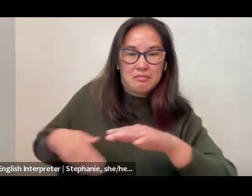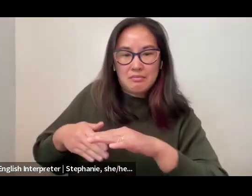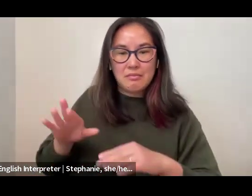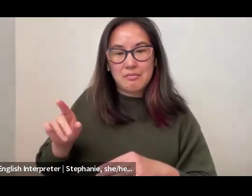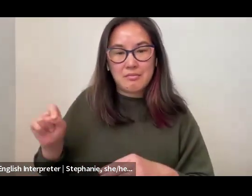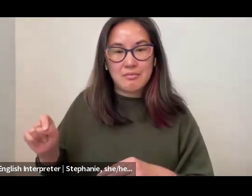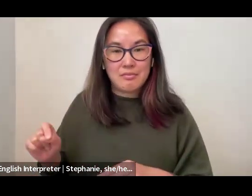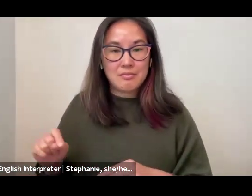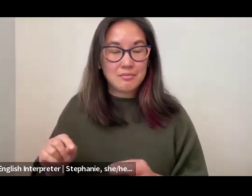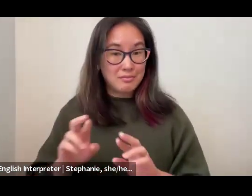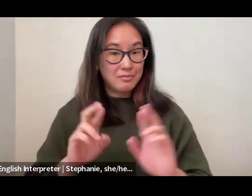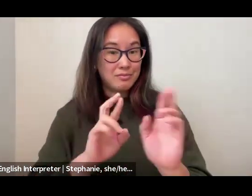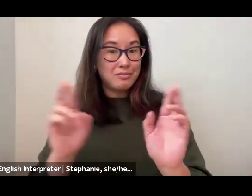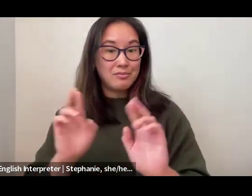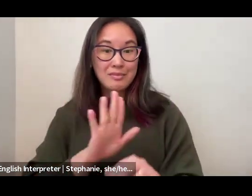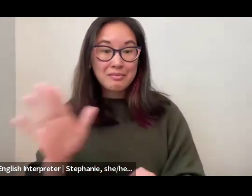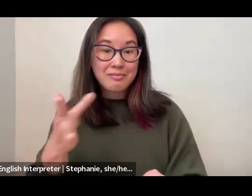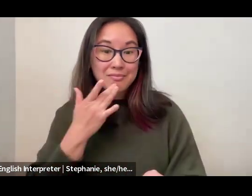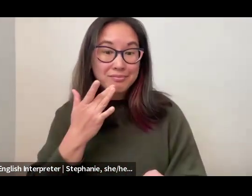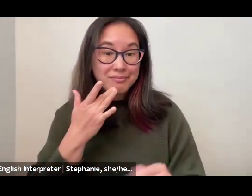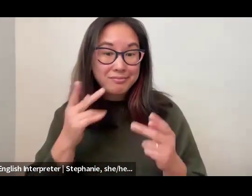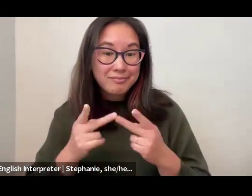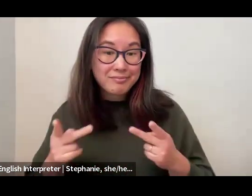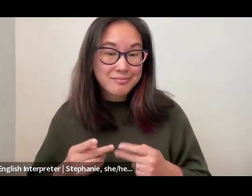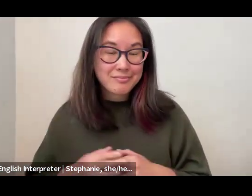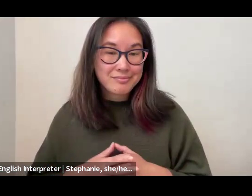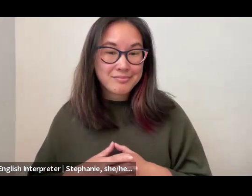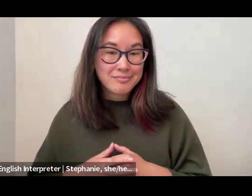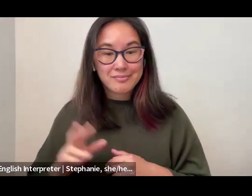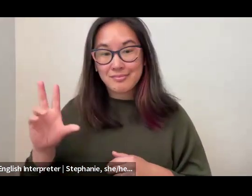Get into whatever position feels good. We're going to go back to 30 second holds.